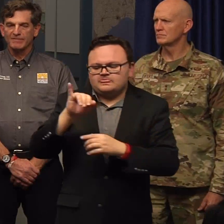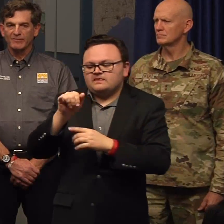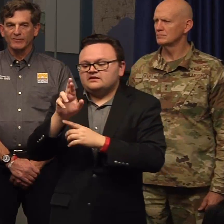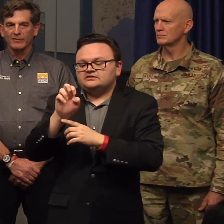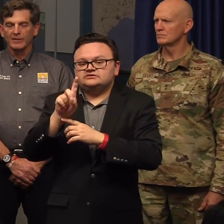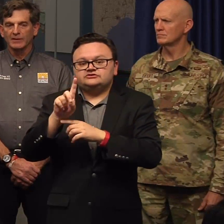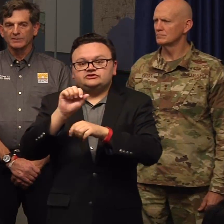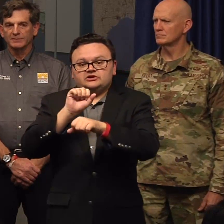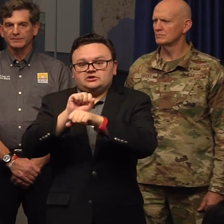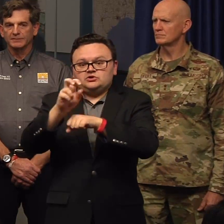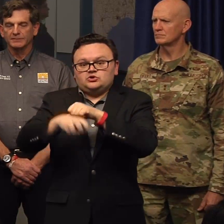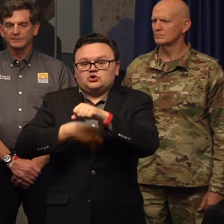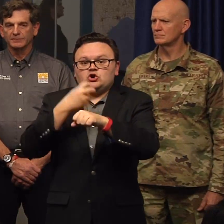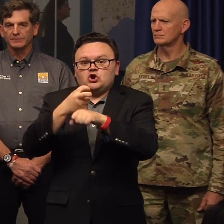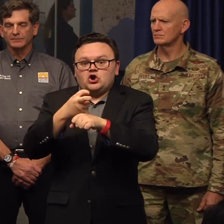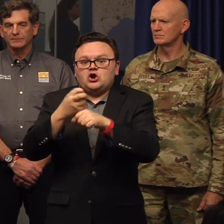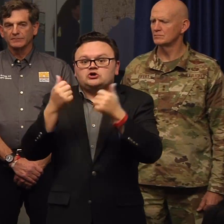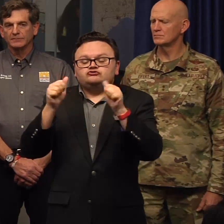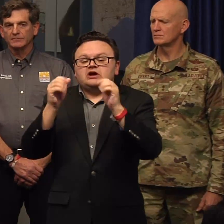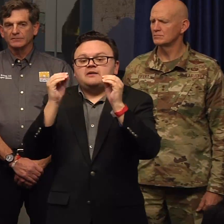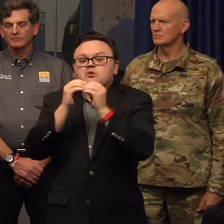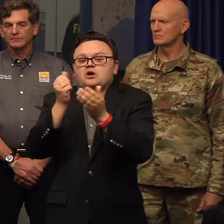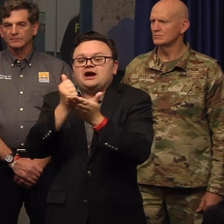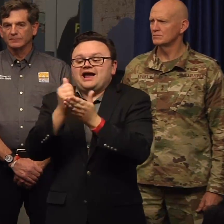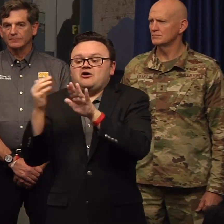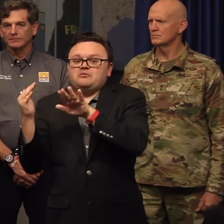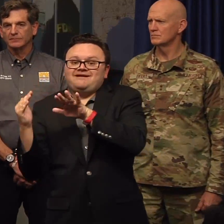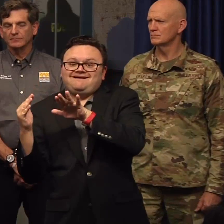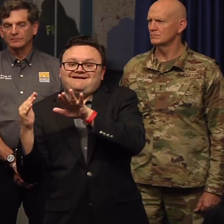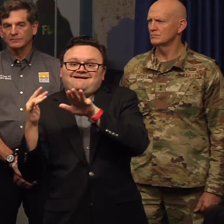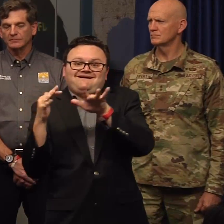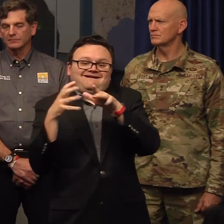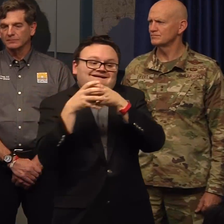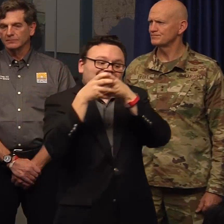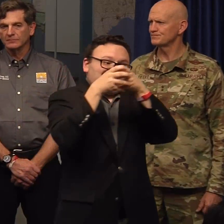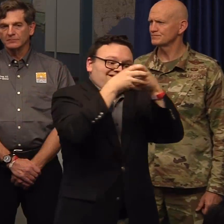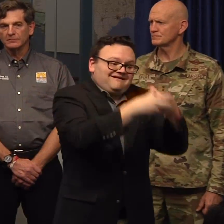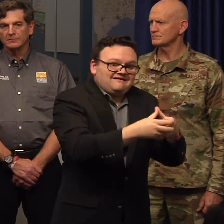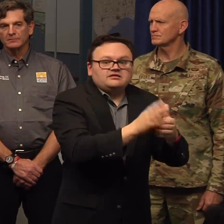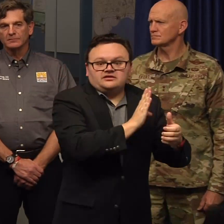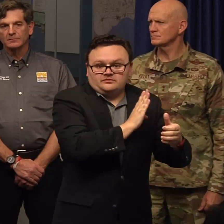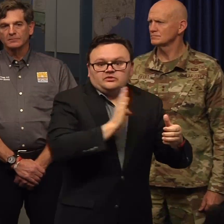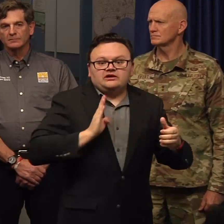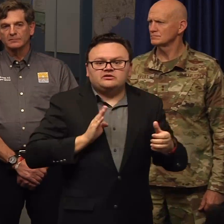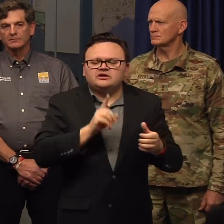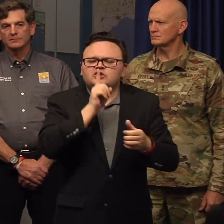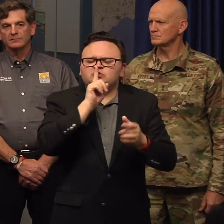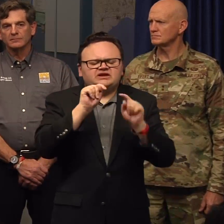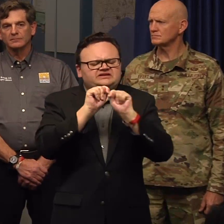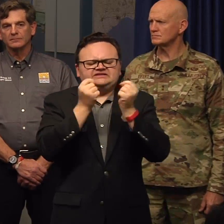ARE WORKING AROUND THE CLOCK AND WE OBVIOUSLY ARE RESPONDING WITH THE TESTING AND WANT TO DO MORE.